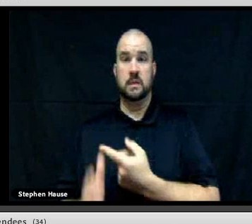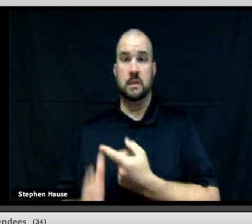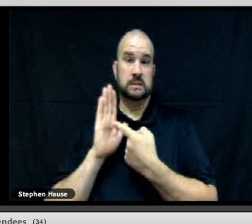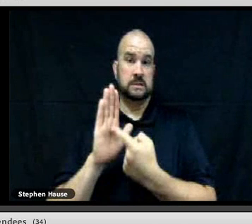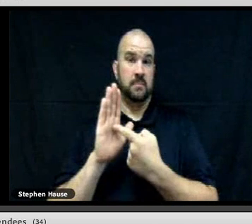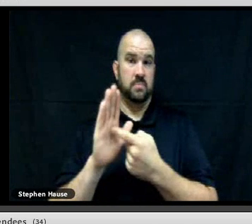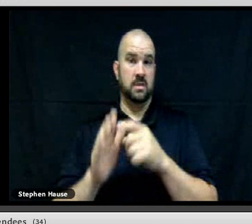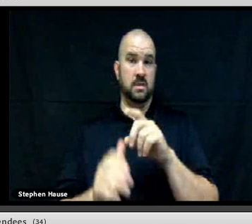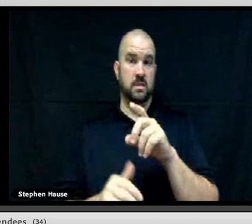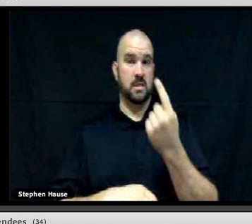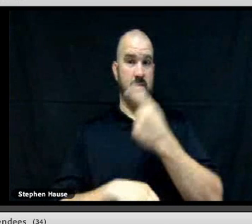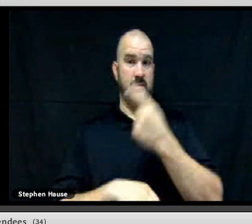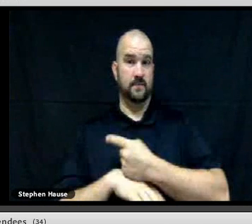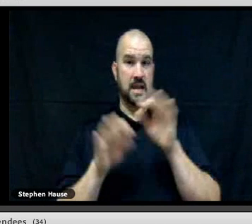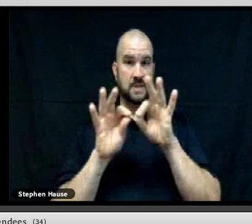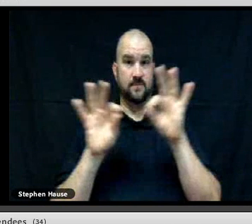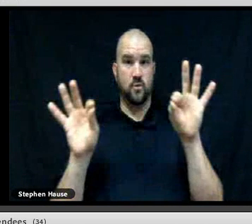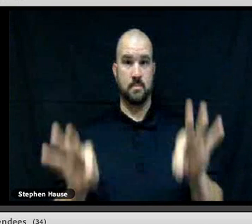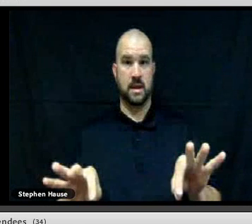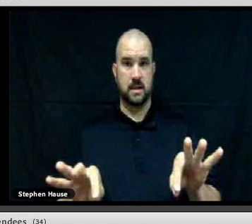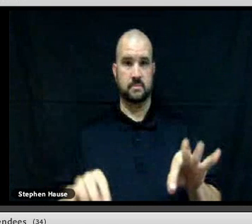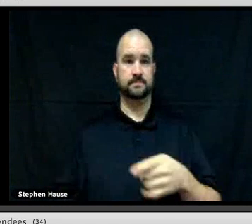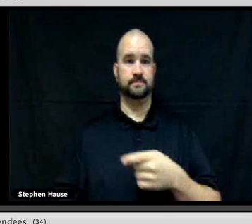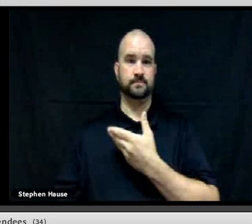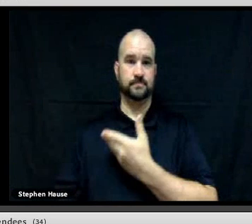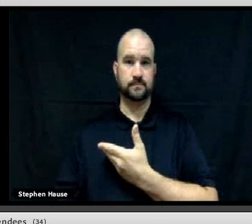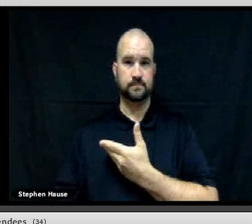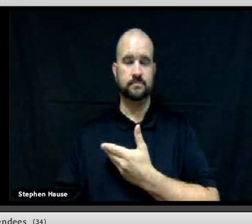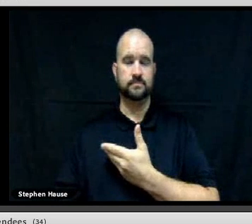uh, provided to DPLA. Uh, these are dates provided